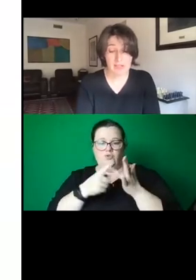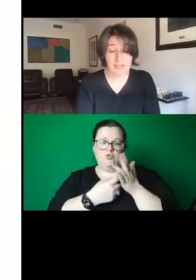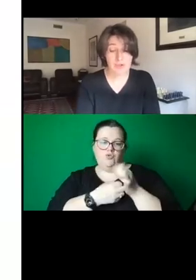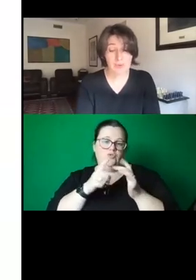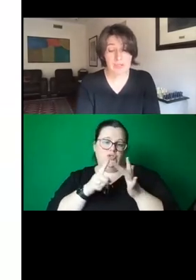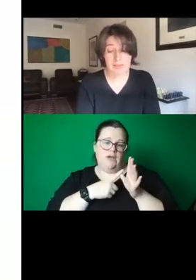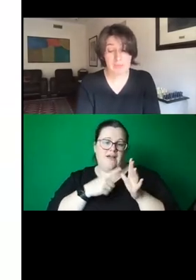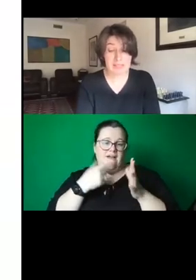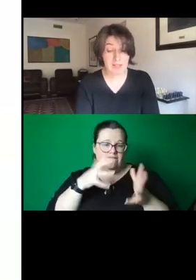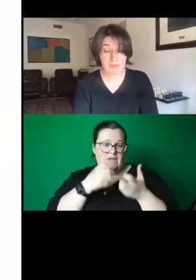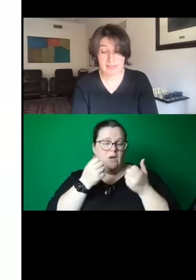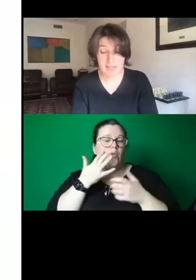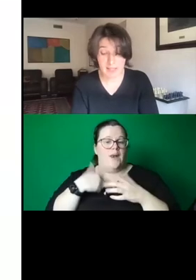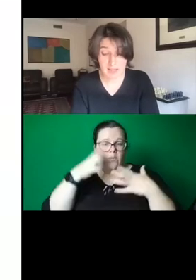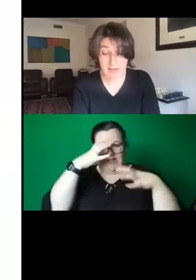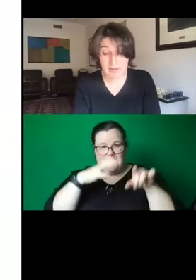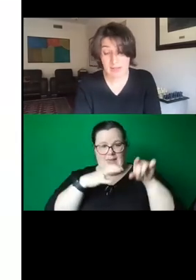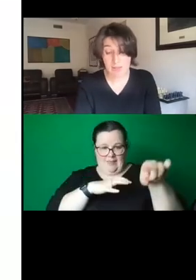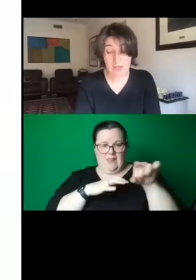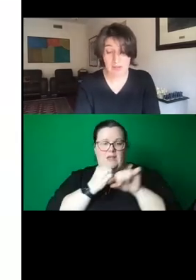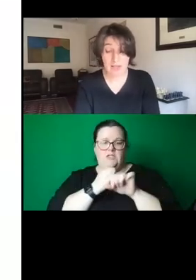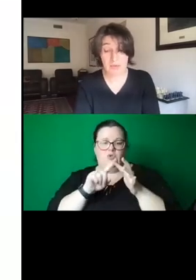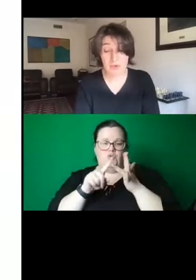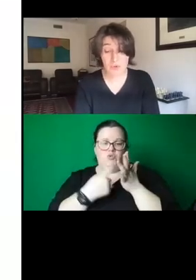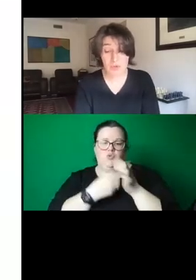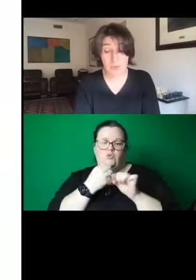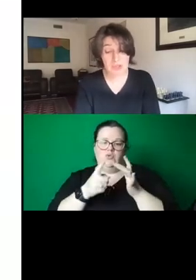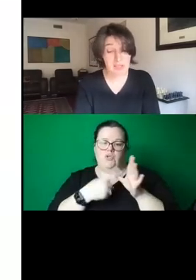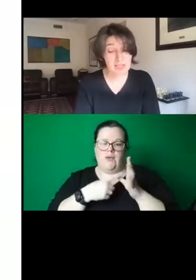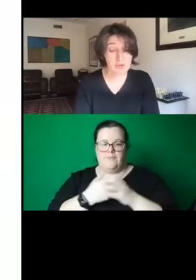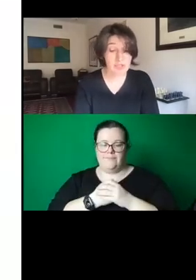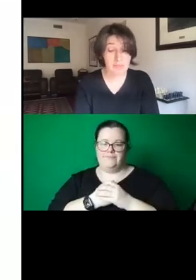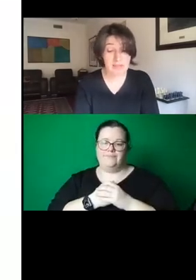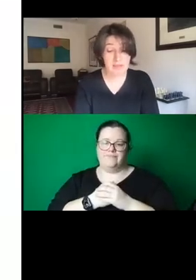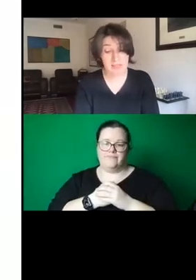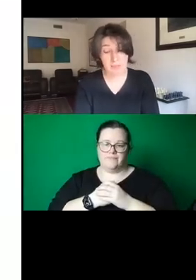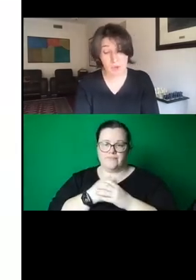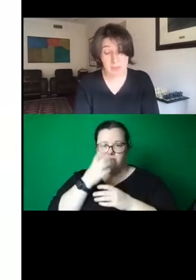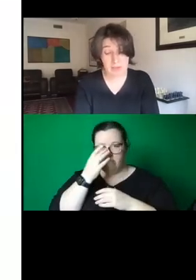operator himself as a young sculptor a sculpture student was tasked to dismantle this monument